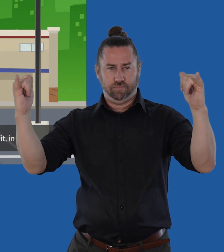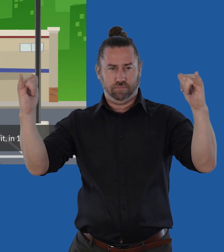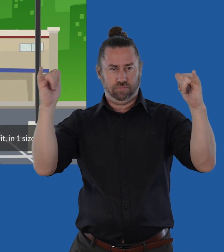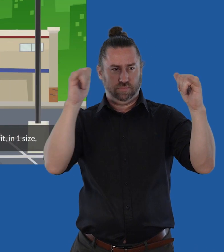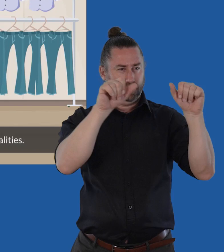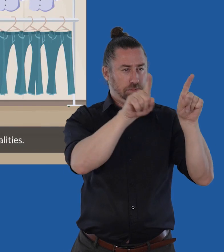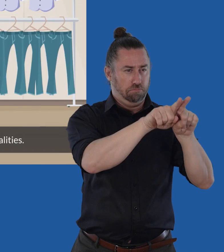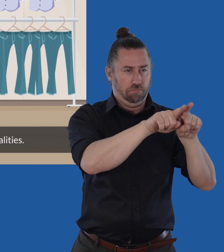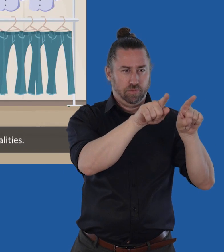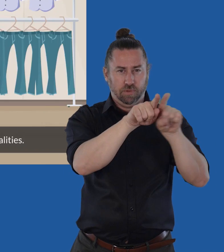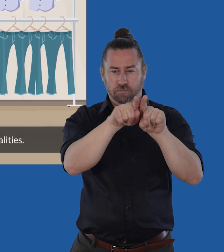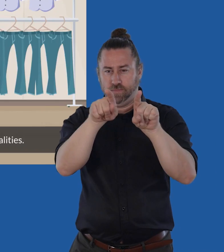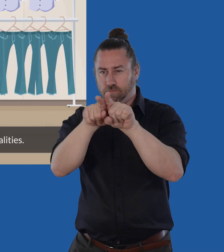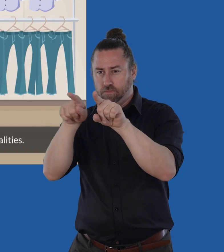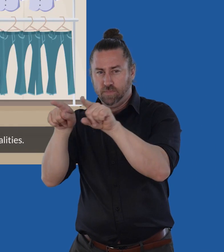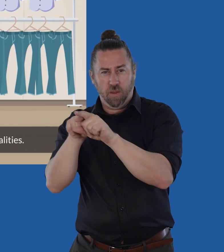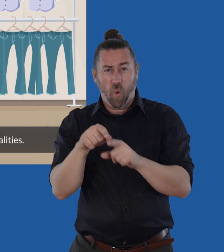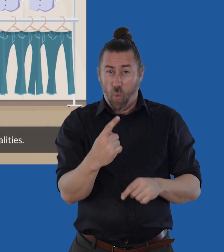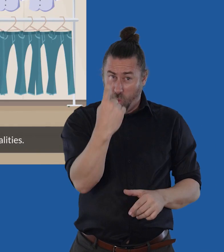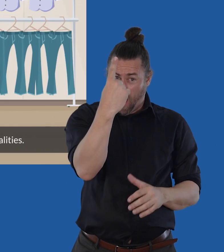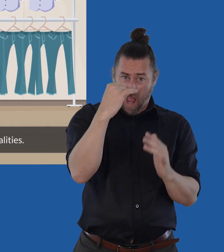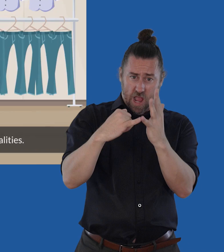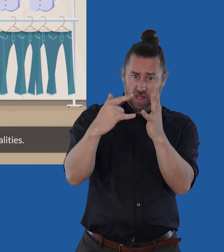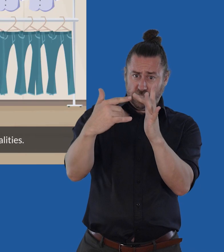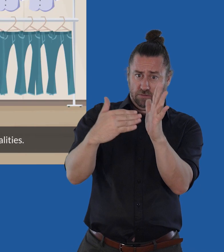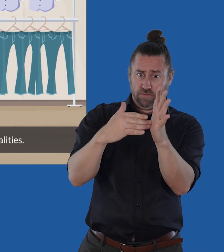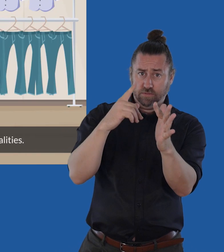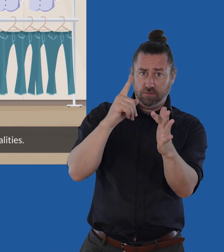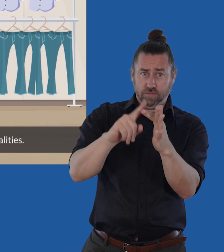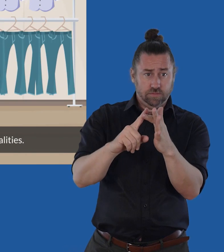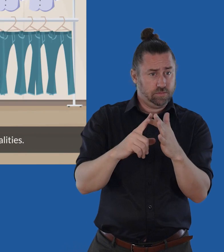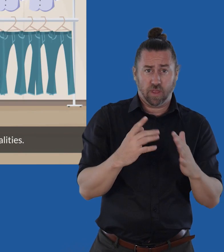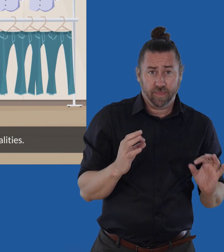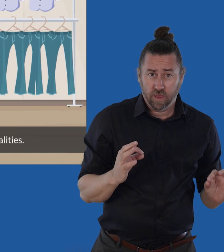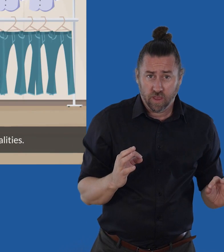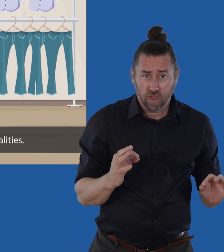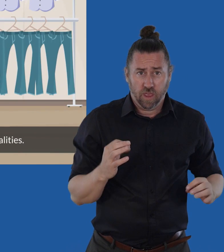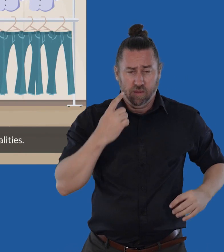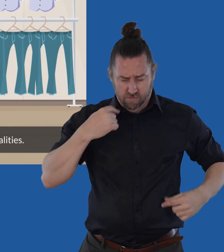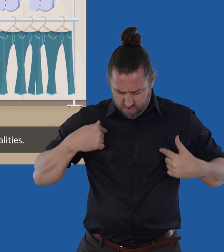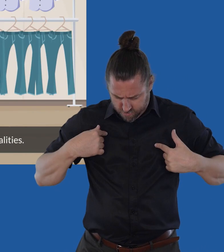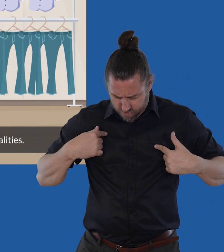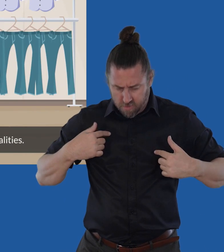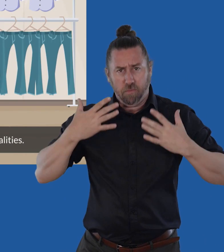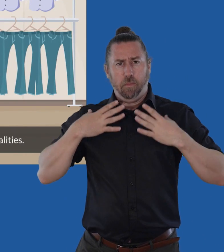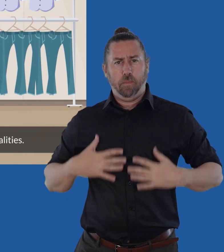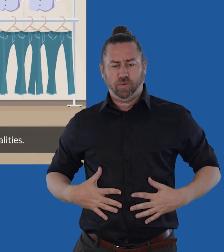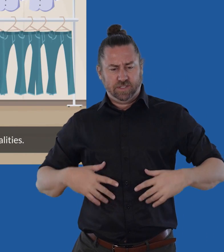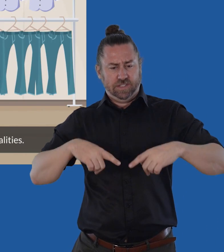in one size with no thought given to different individual body shapes, or personalities.